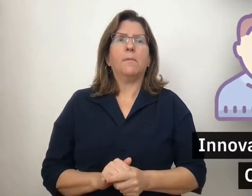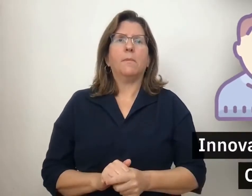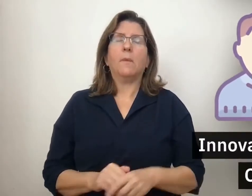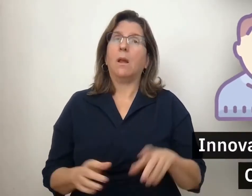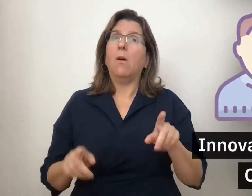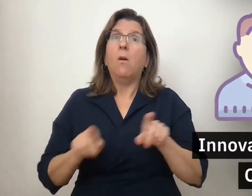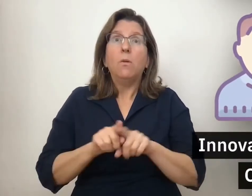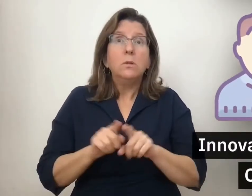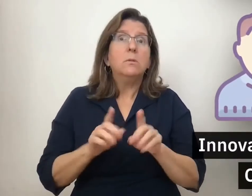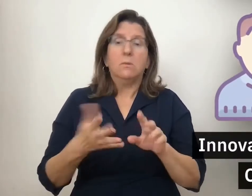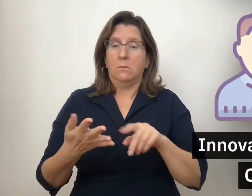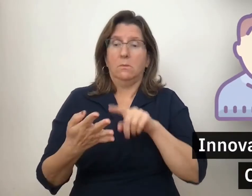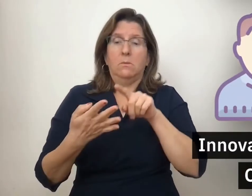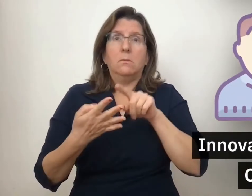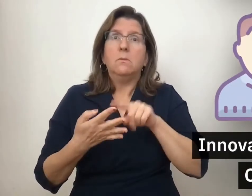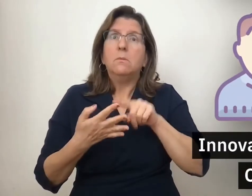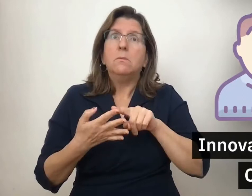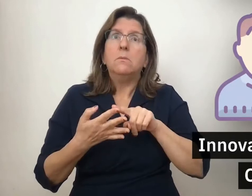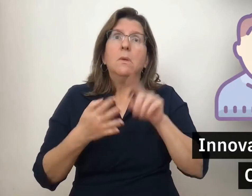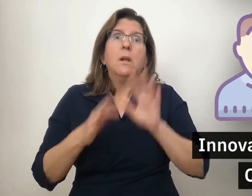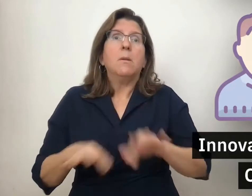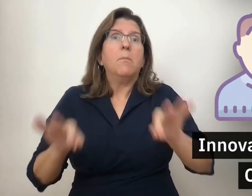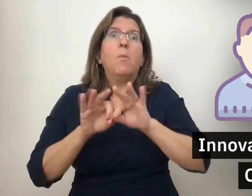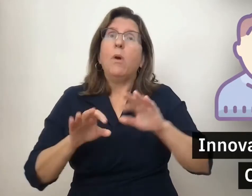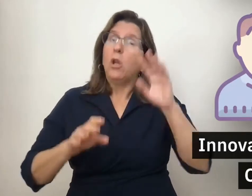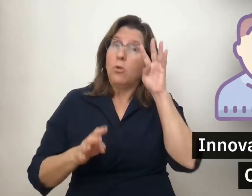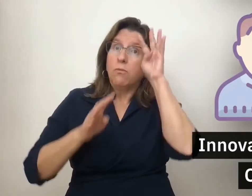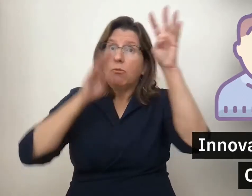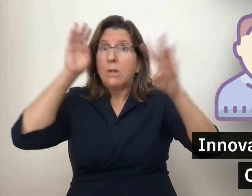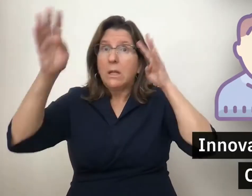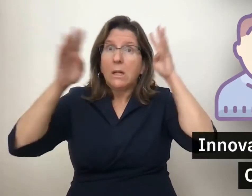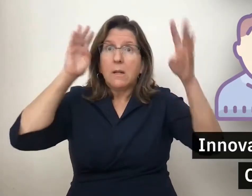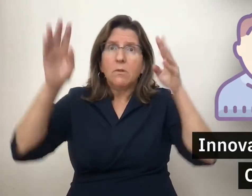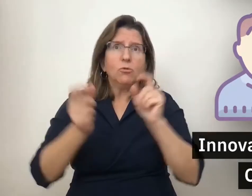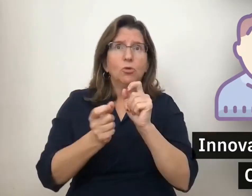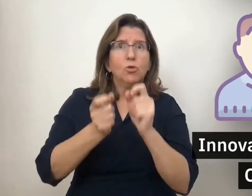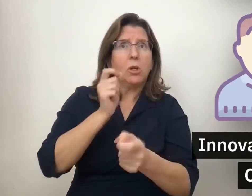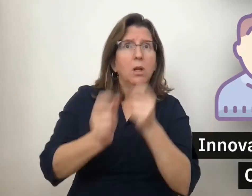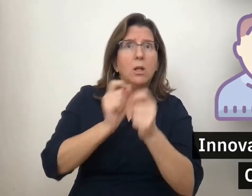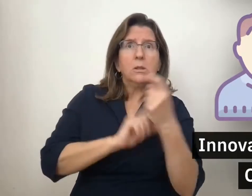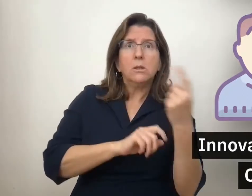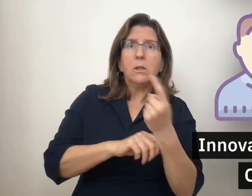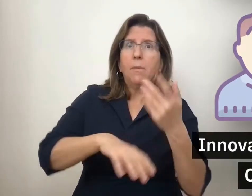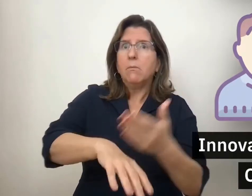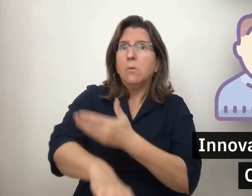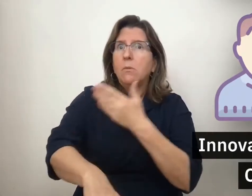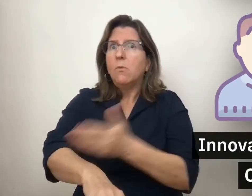Pedagogies should be innovative and creative.